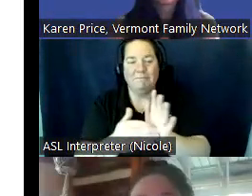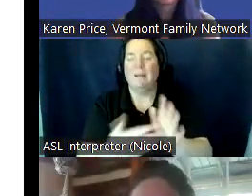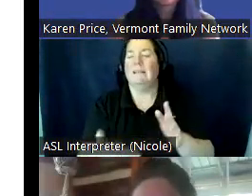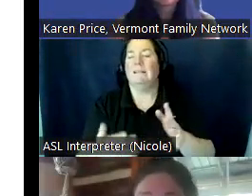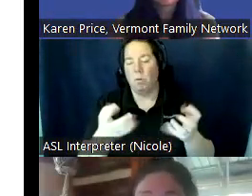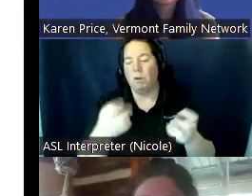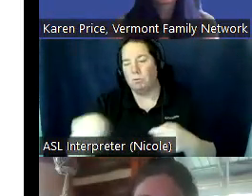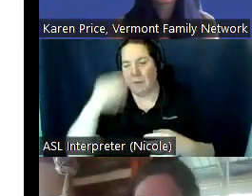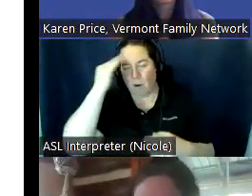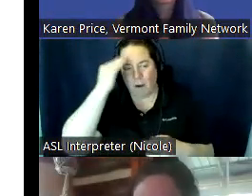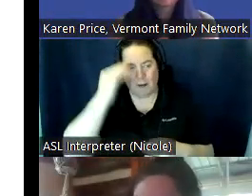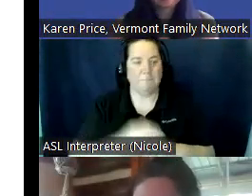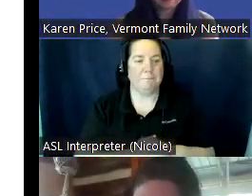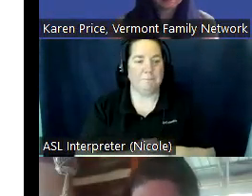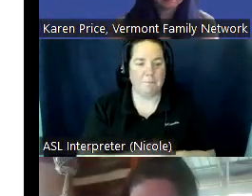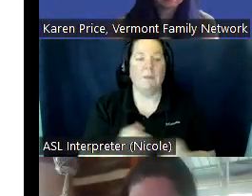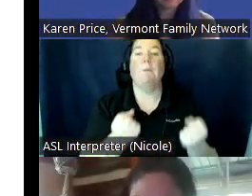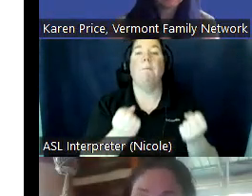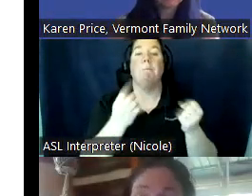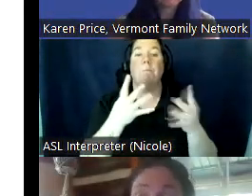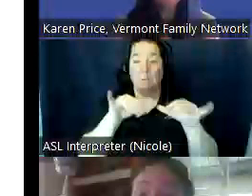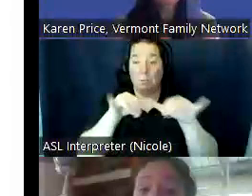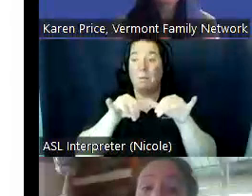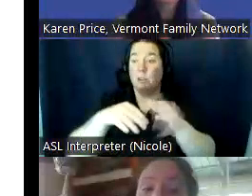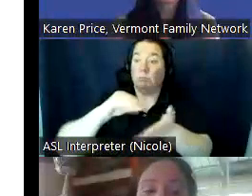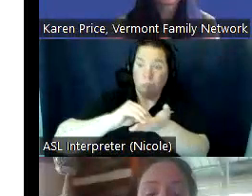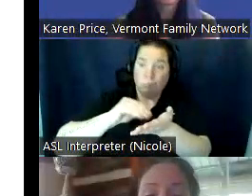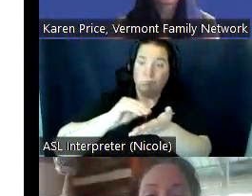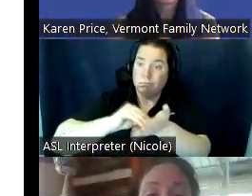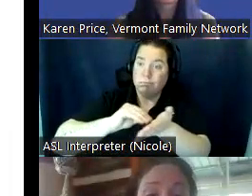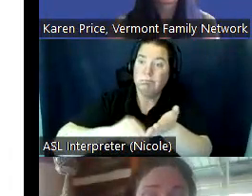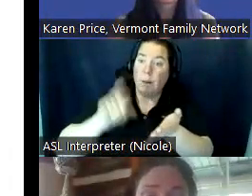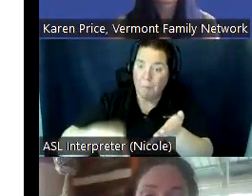multiple measures are expected to be documented and no single piece of evidence or measure of